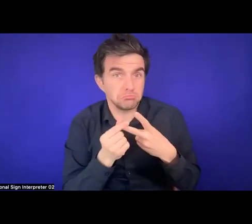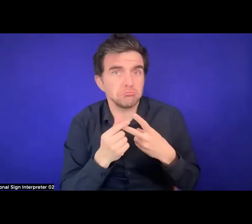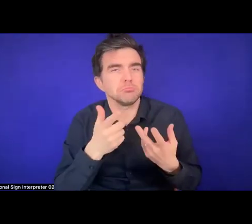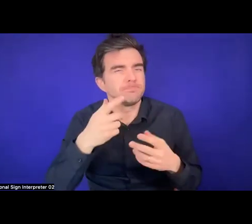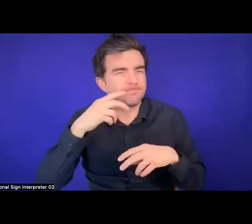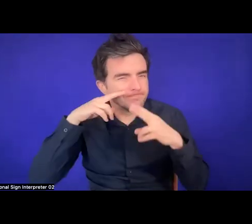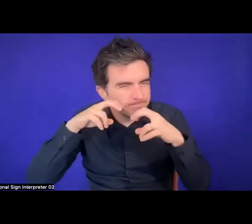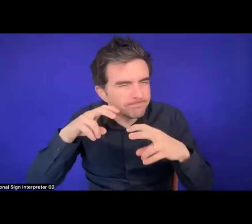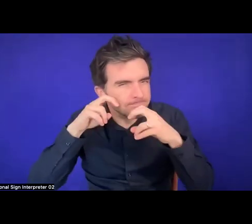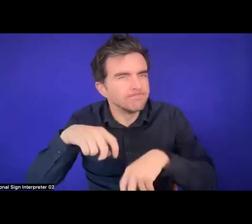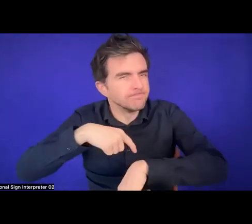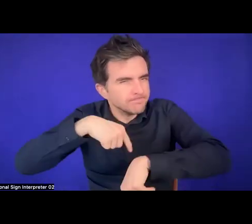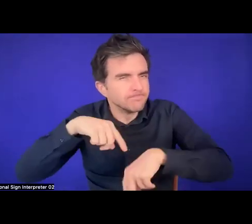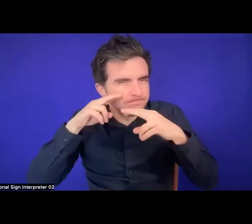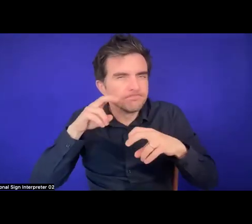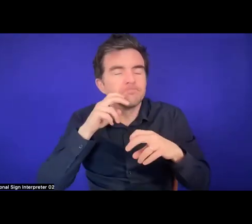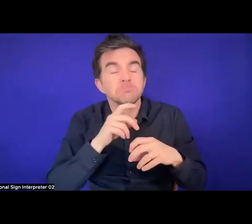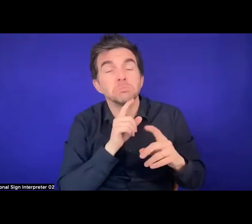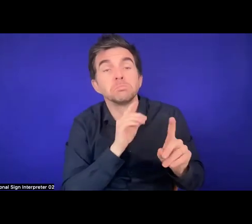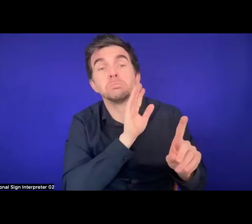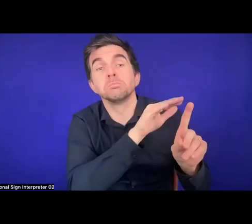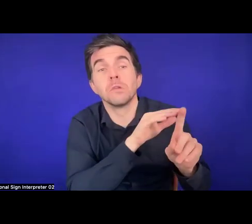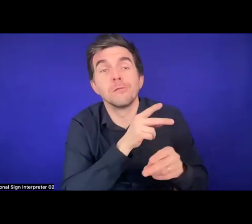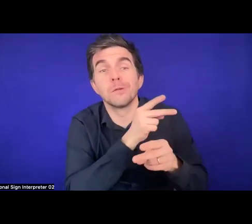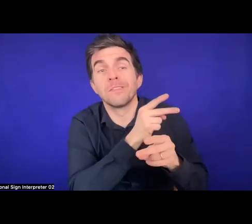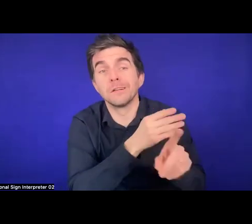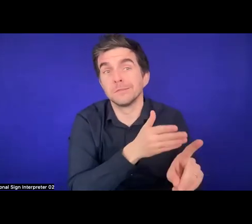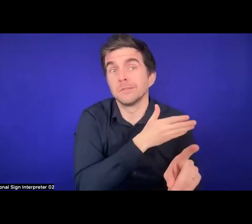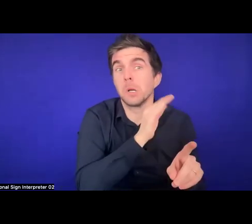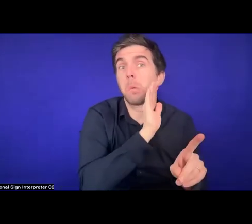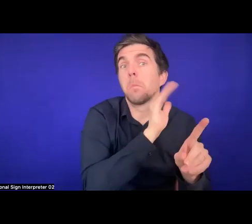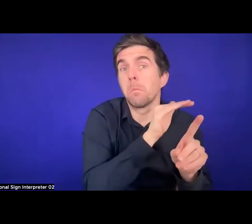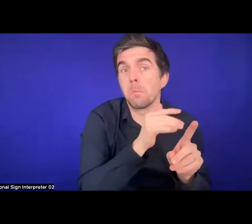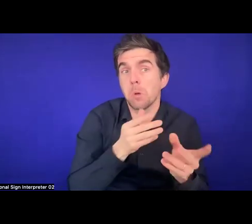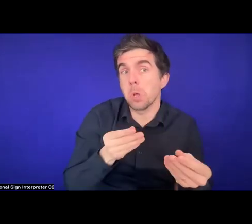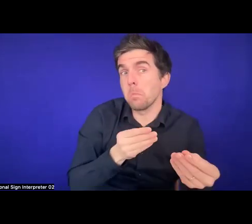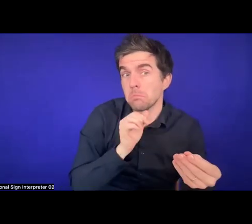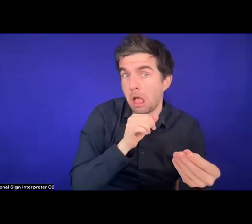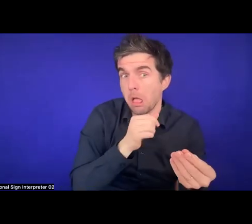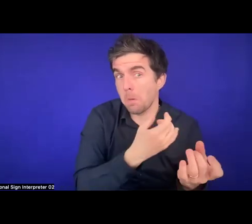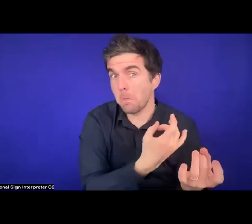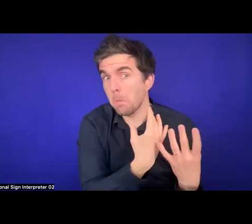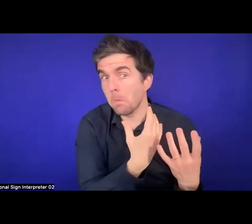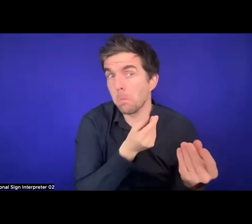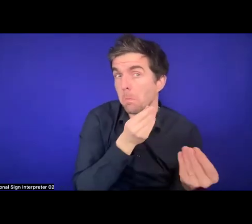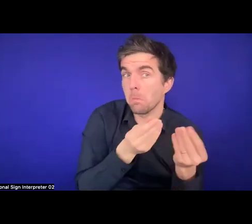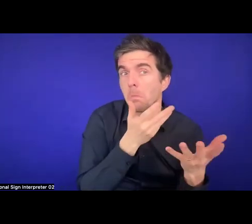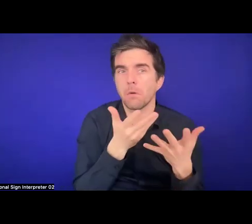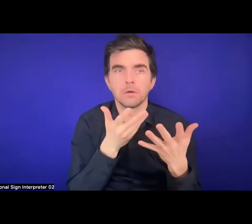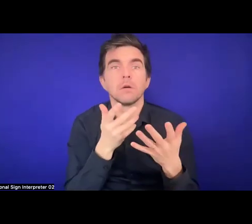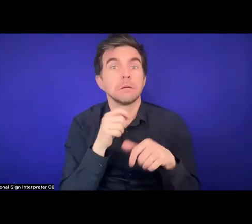you allow time to send full application to the supervisor before the submission